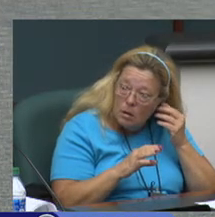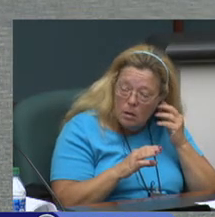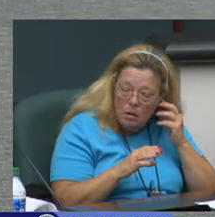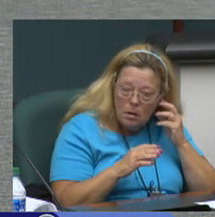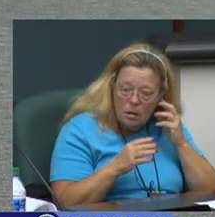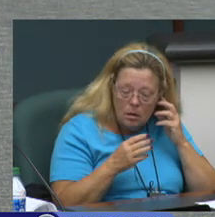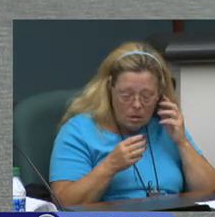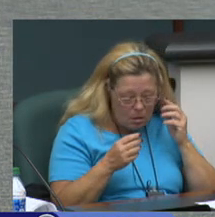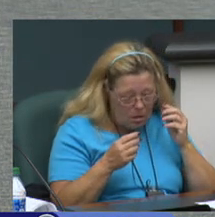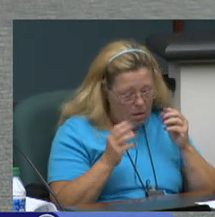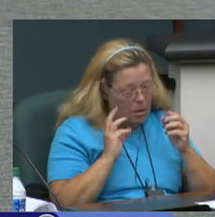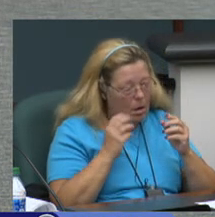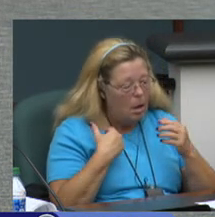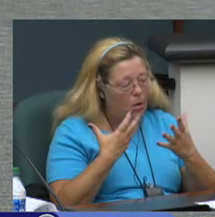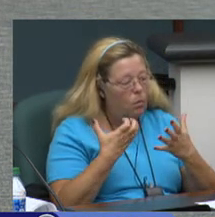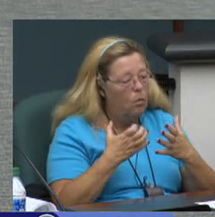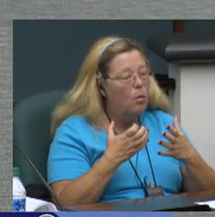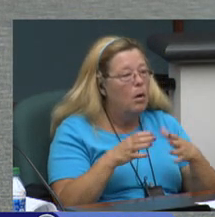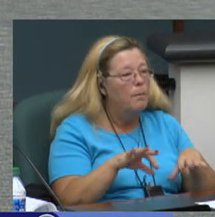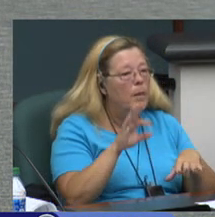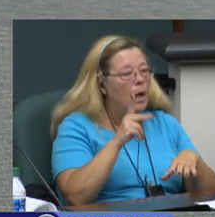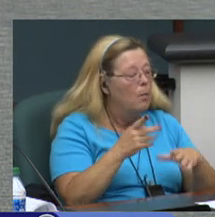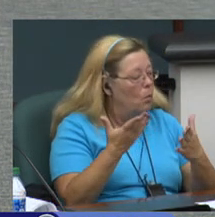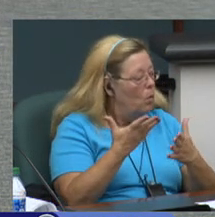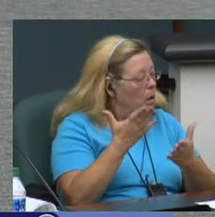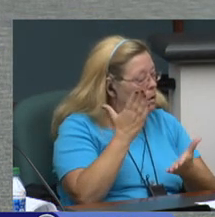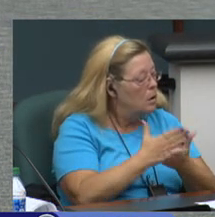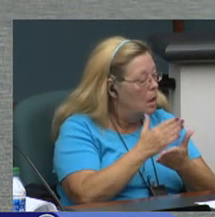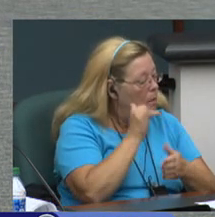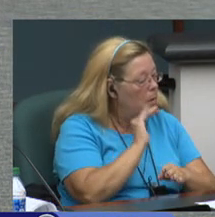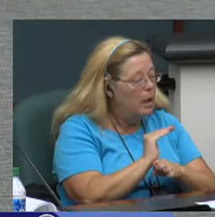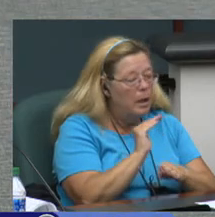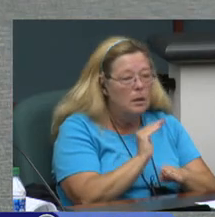pick up where we left off last night and give council members a chance for